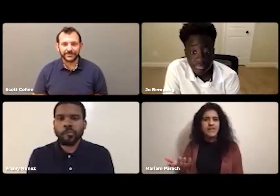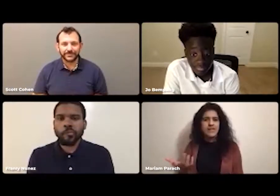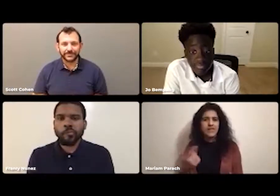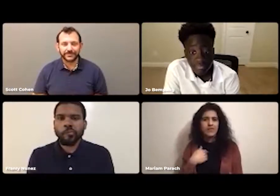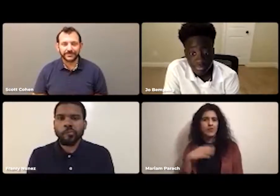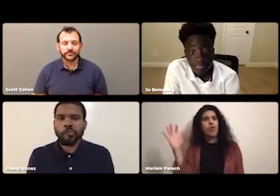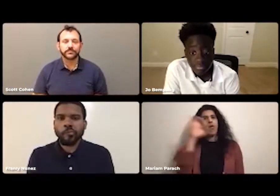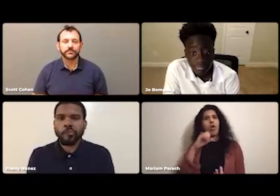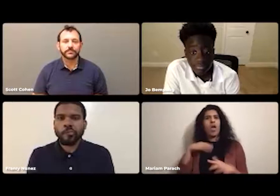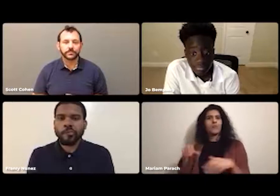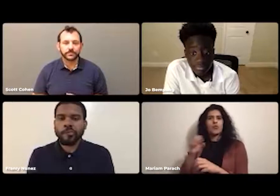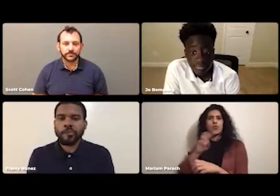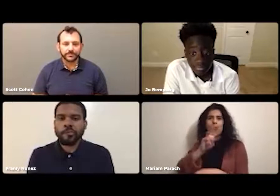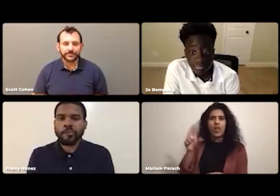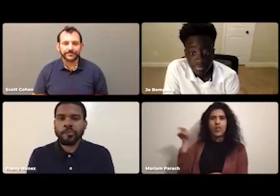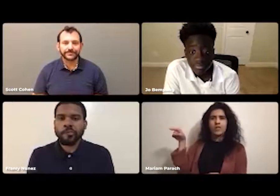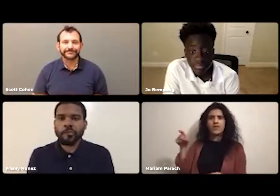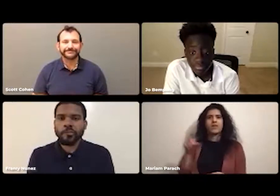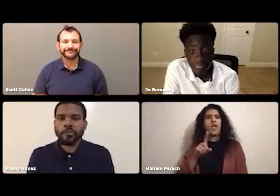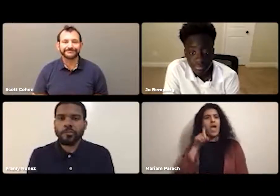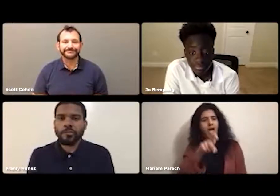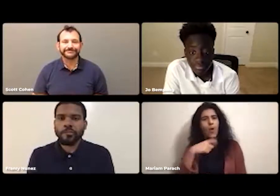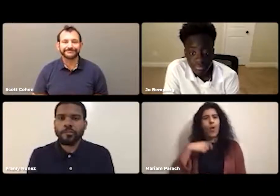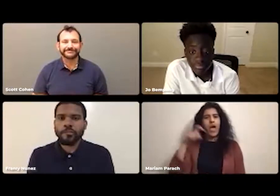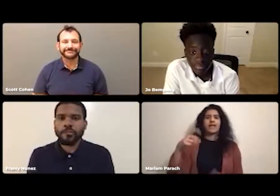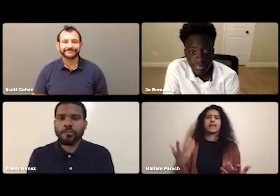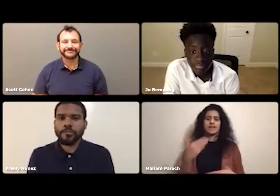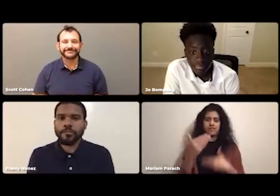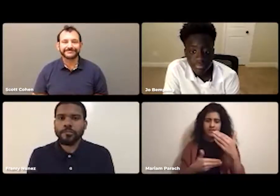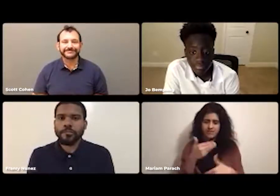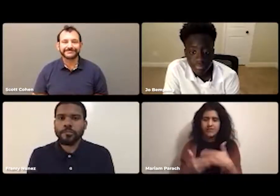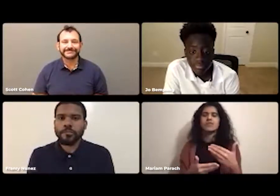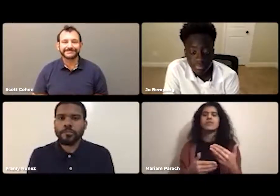I have to ask for the right resources, I realized later.